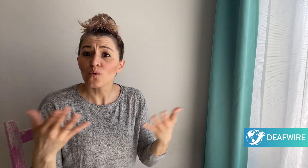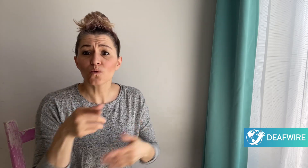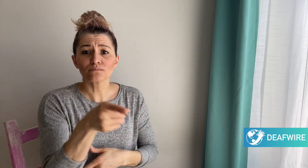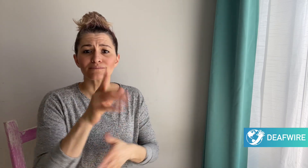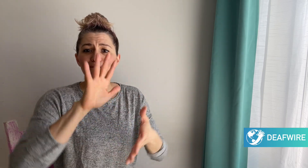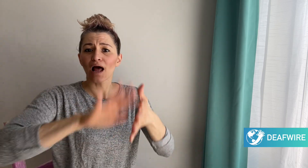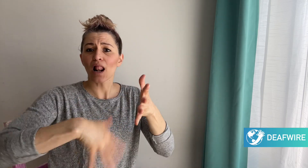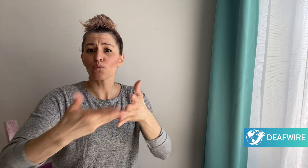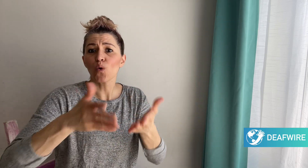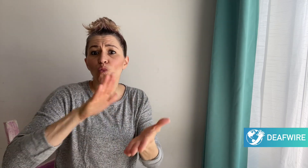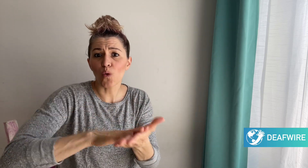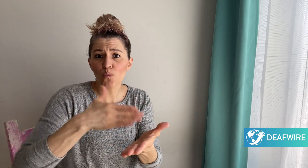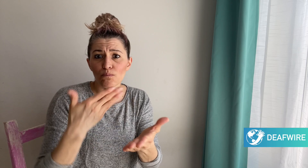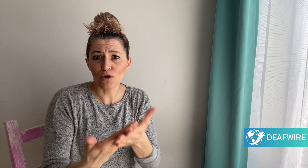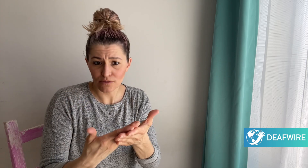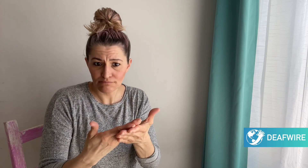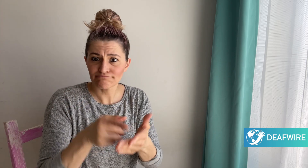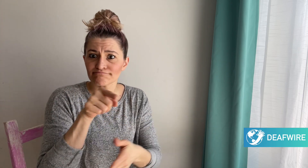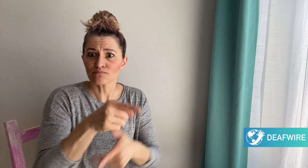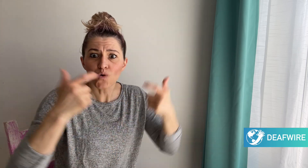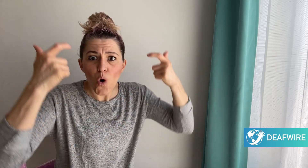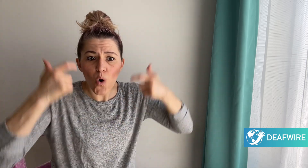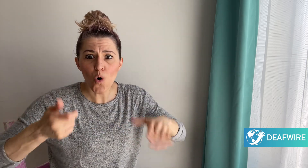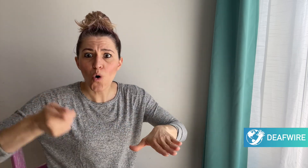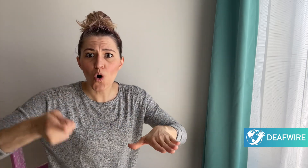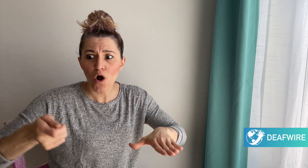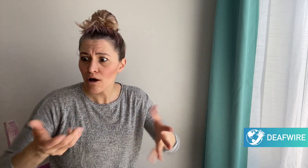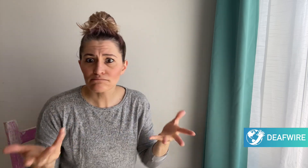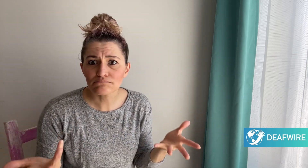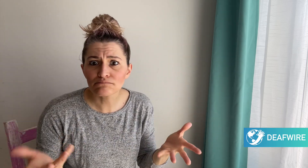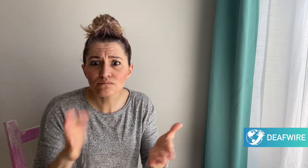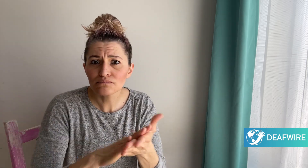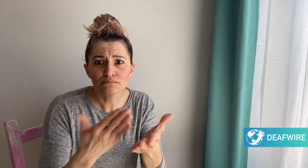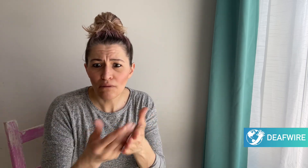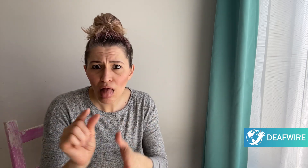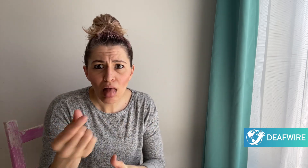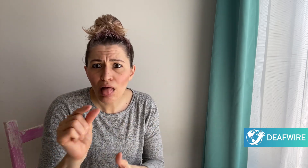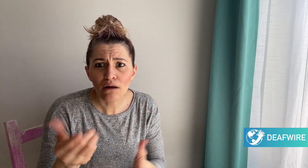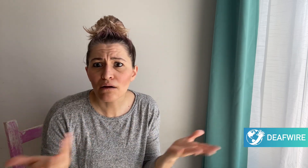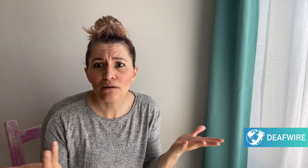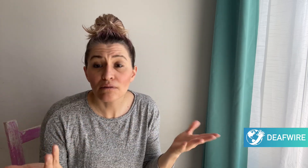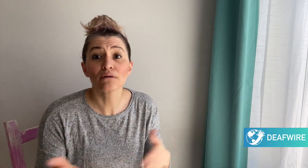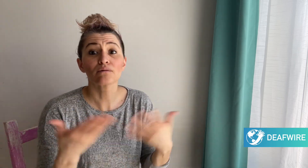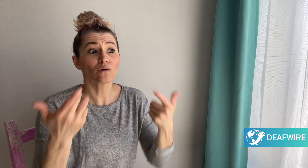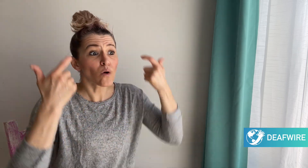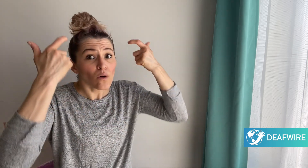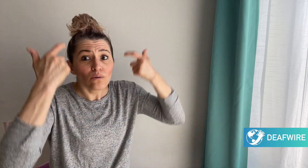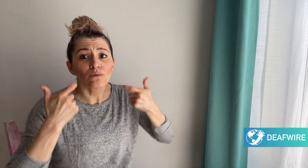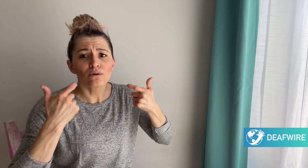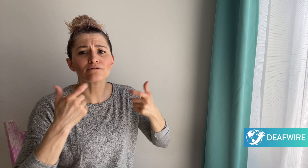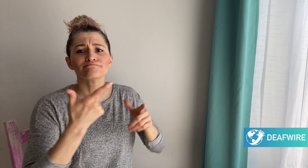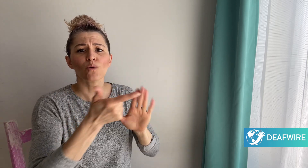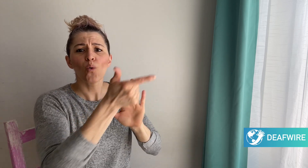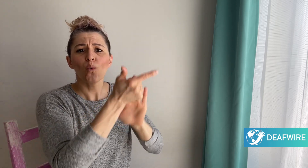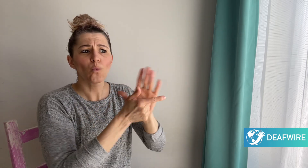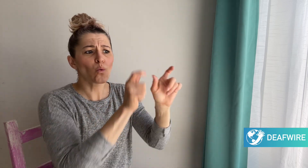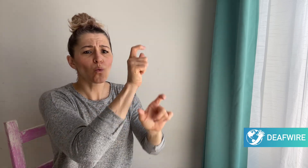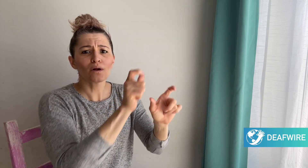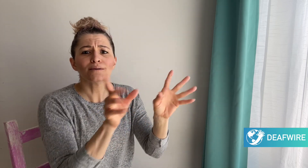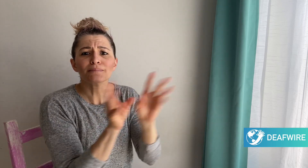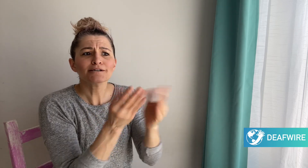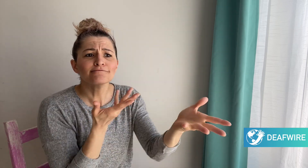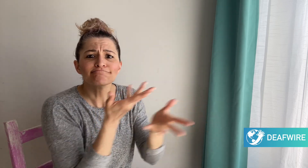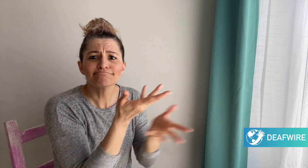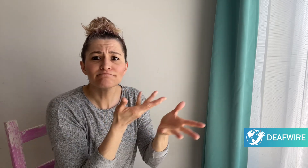lack of sign language interpreters during court and